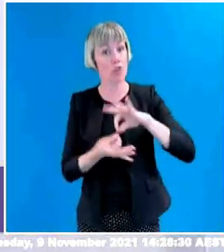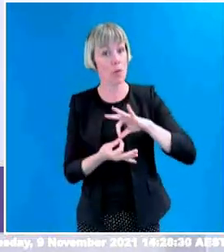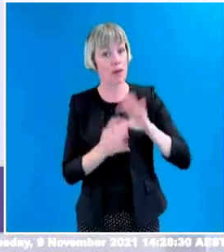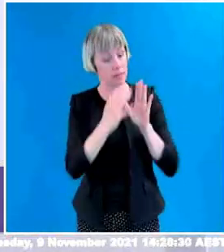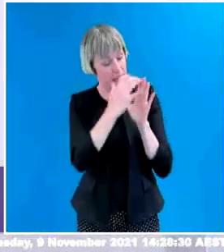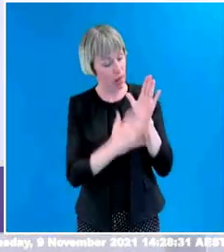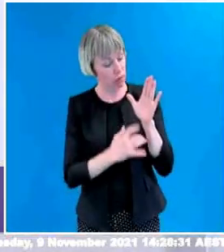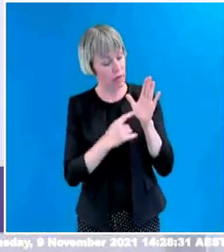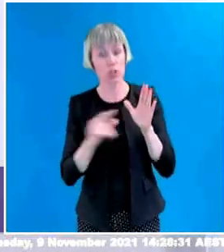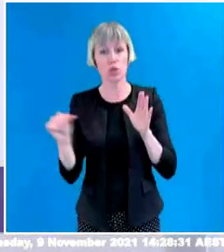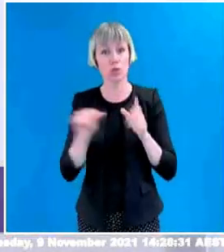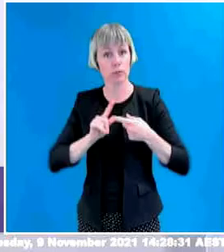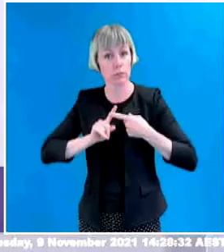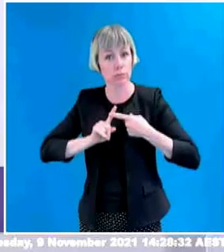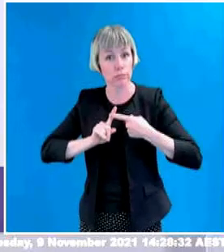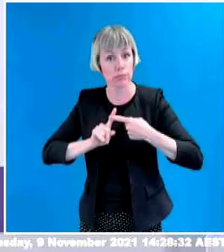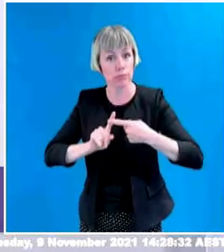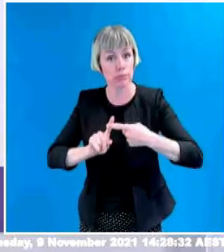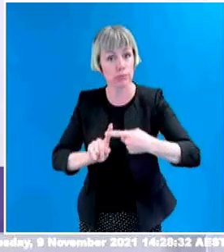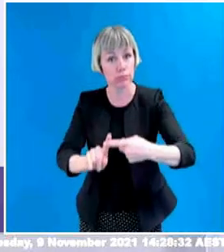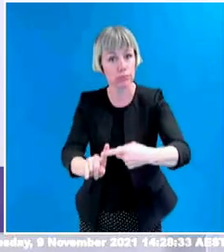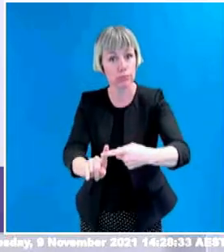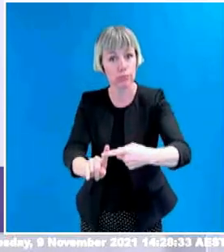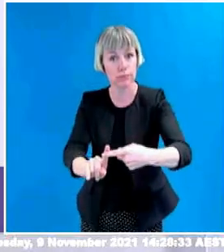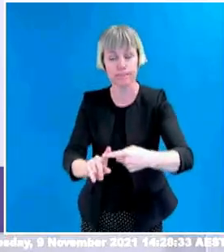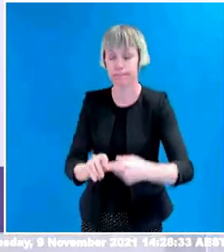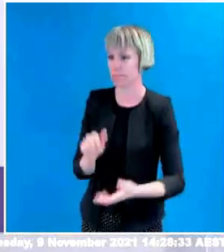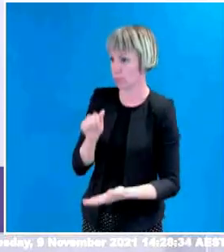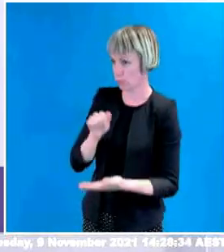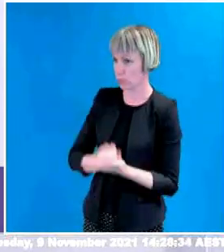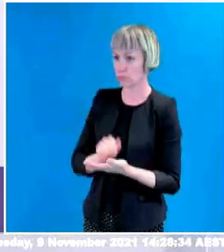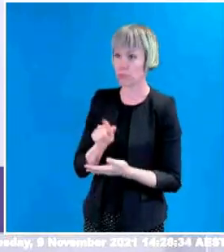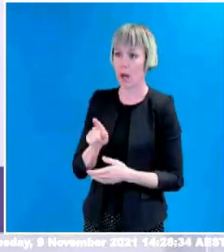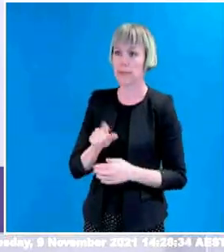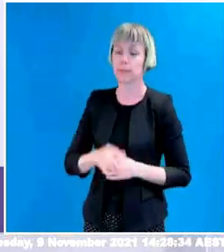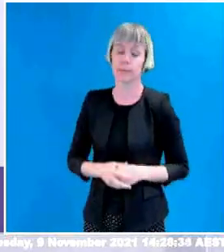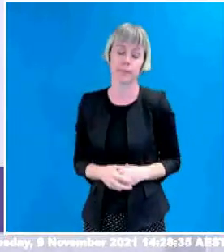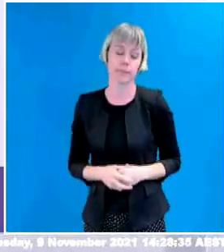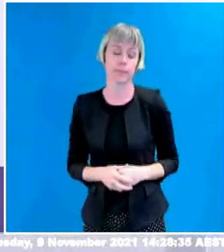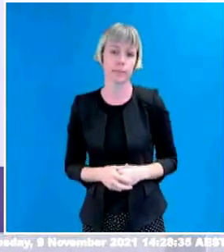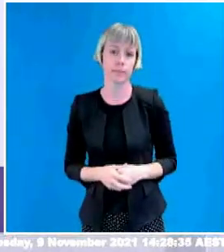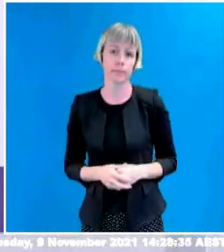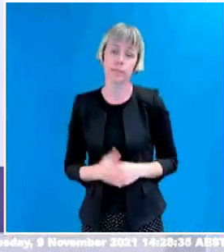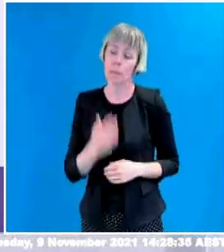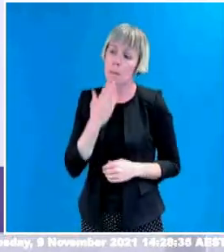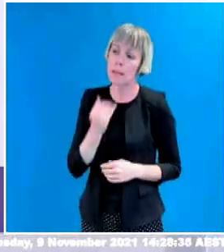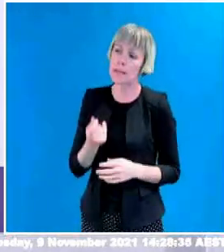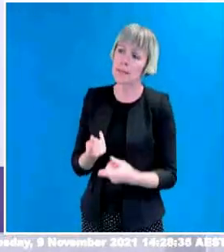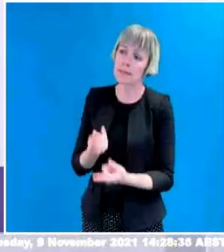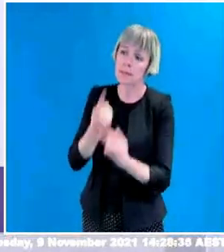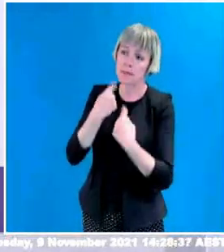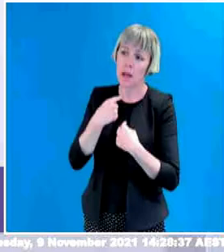At this time, that's correct. What can you tell the Royal Commission about the work done by the